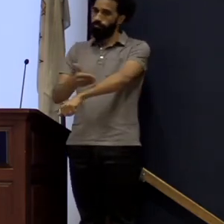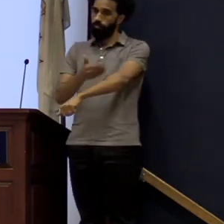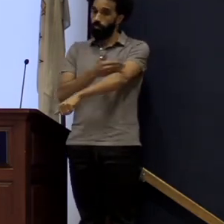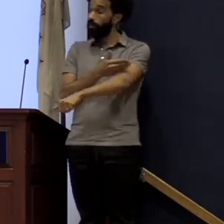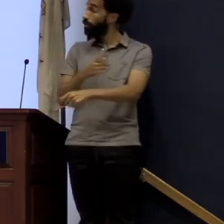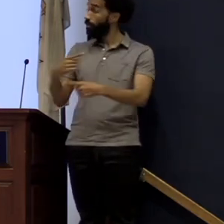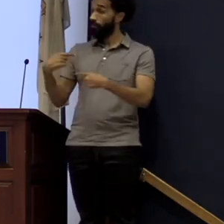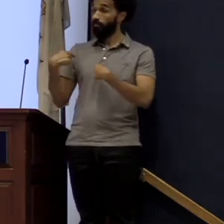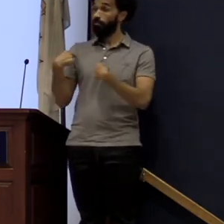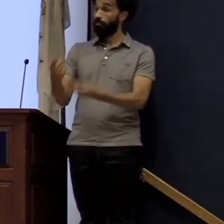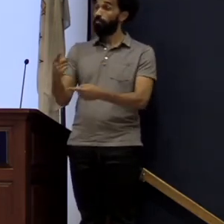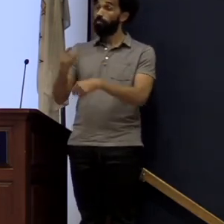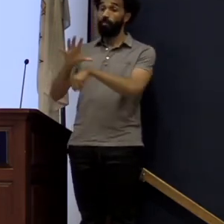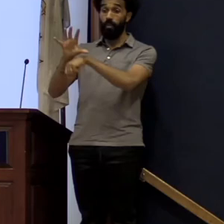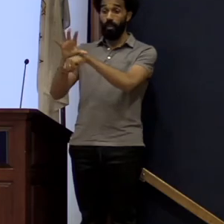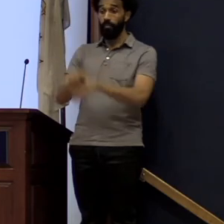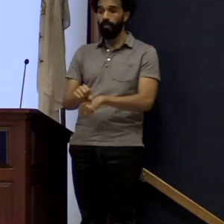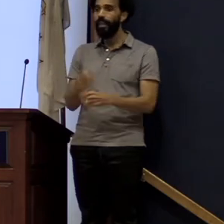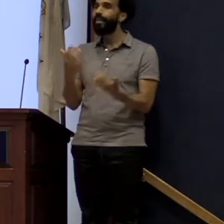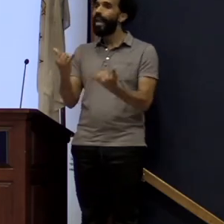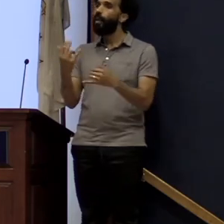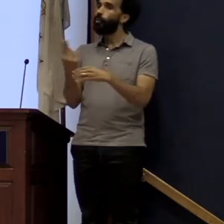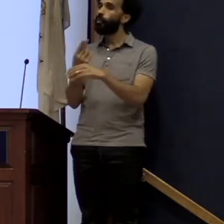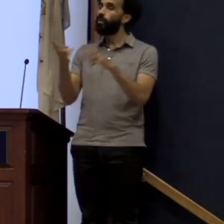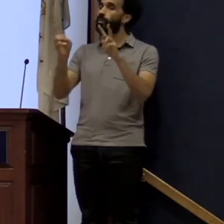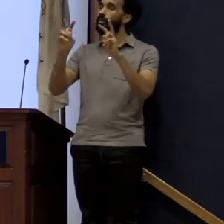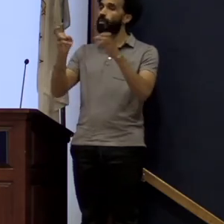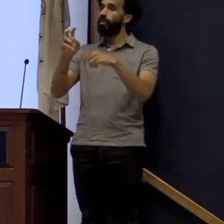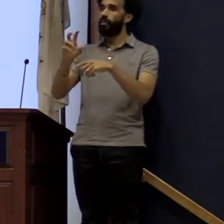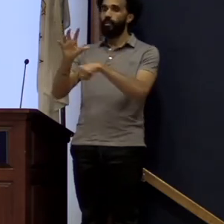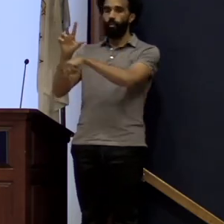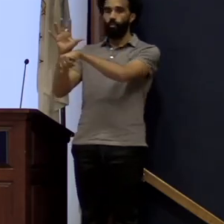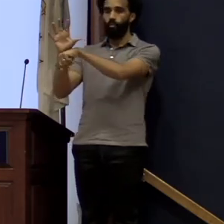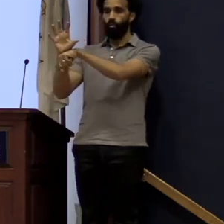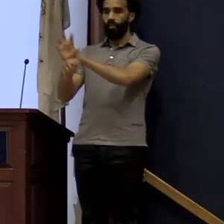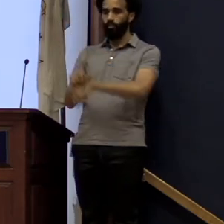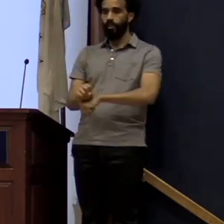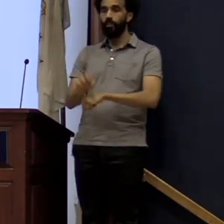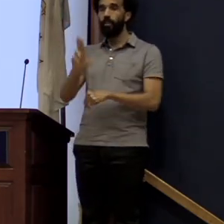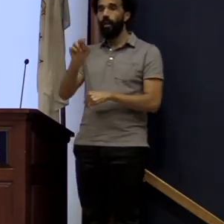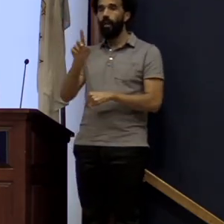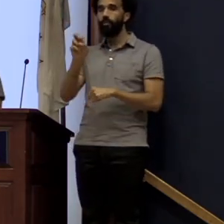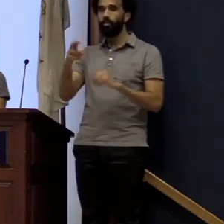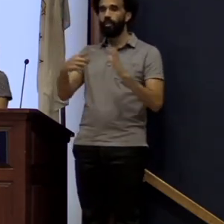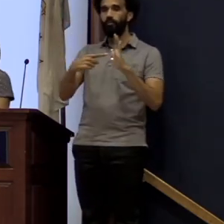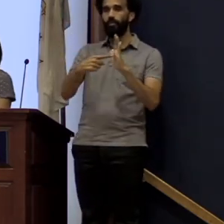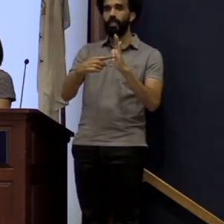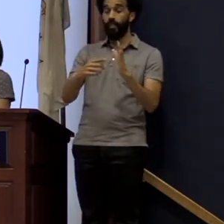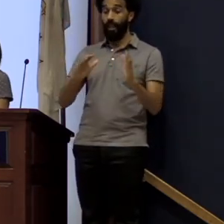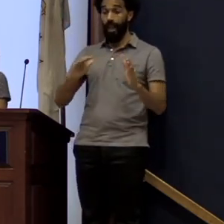Underrepresented is now not in use that my research team decided are not used in